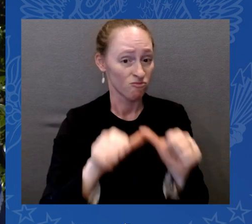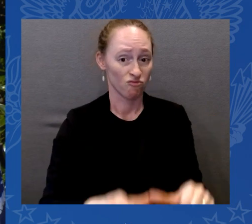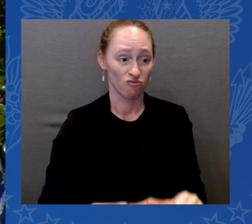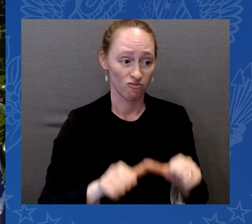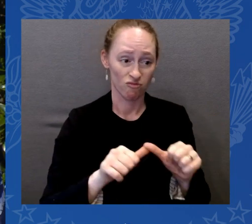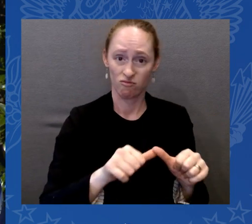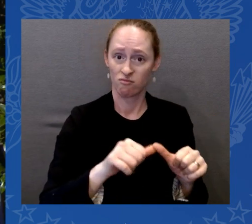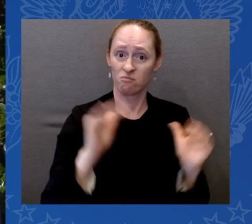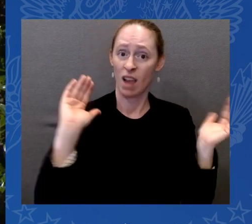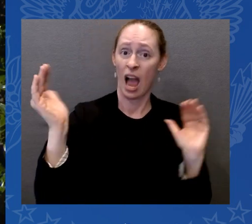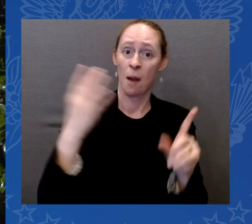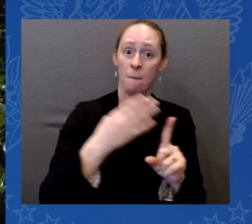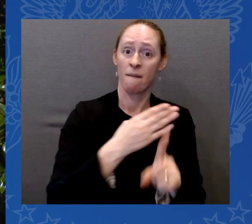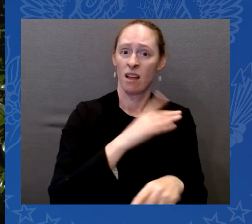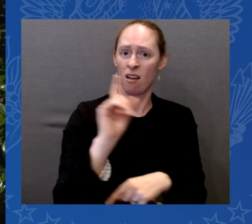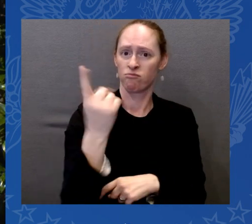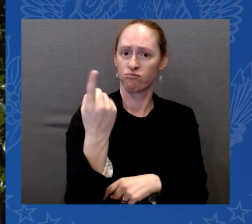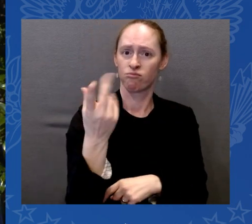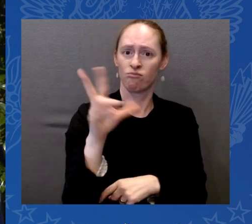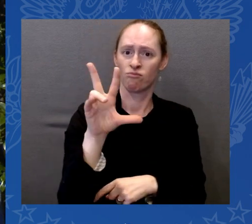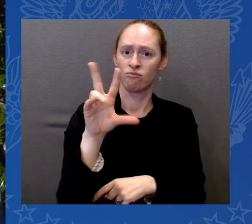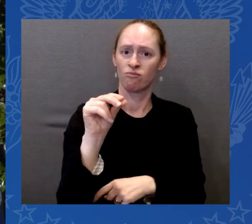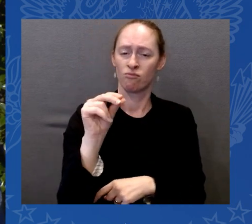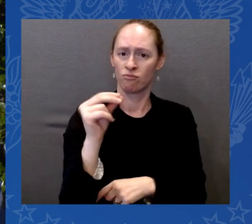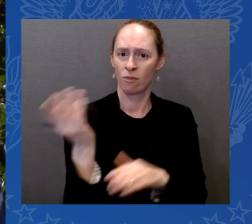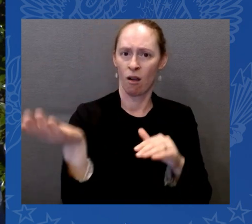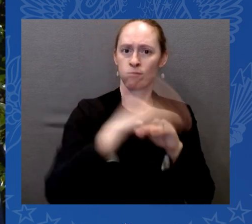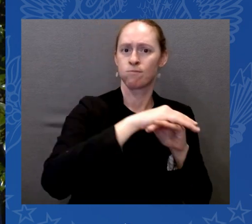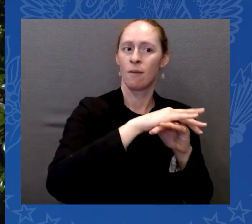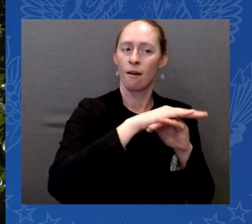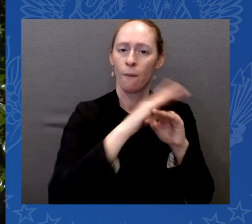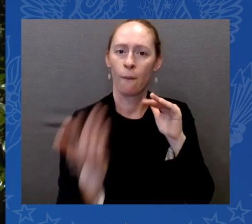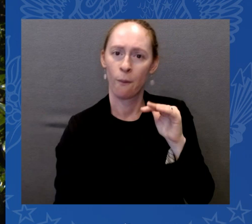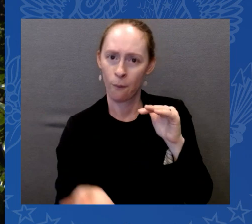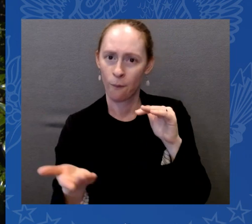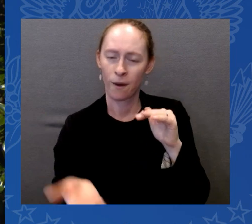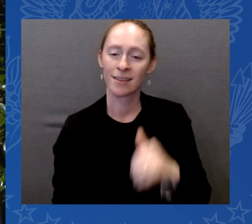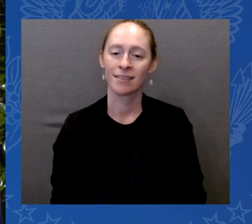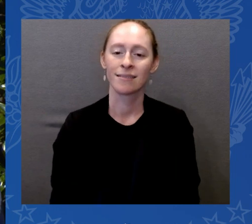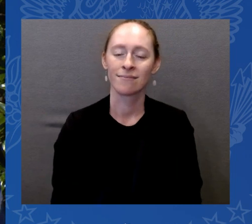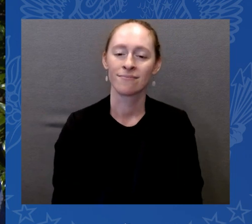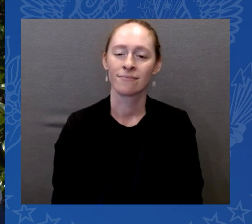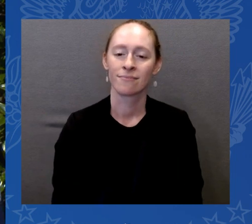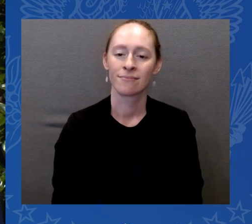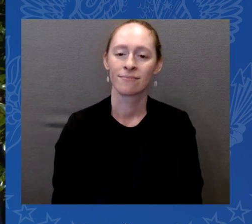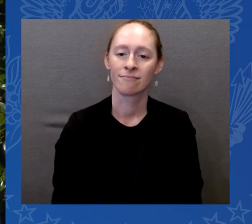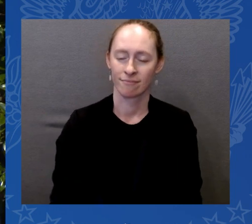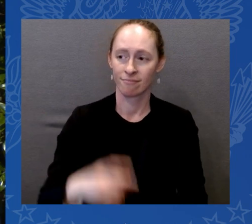We're making progress. We're getting other prices down as well, but we have more to do. But we're getting there.